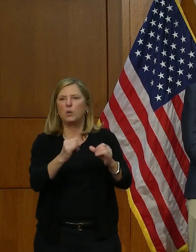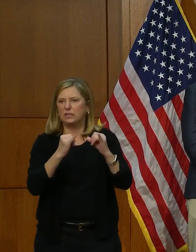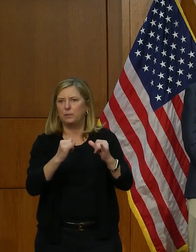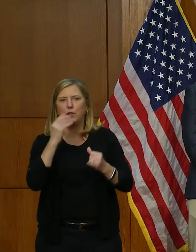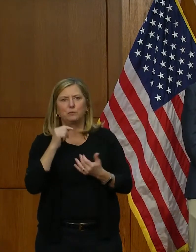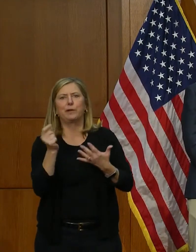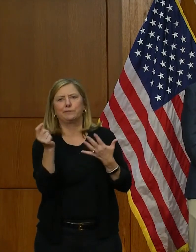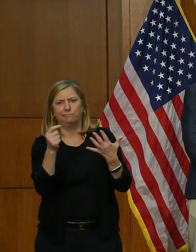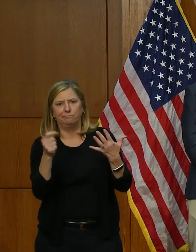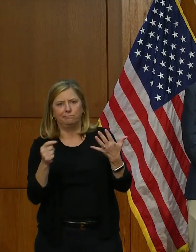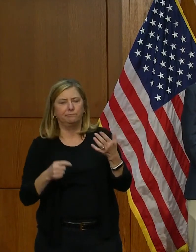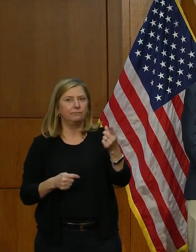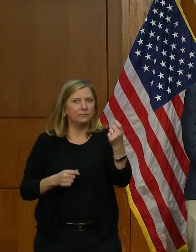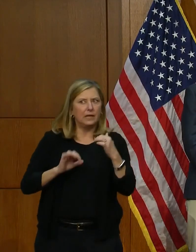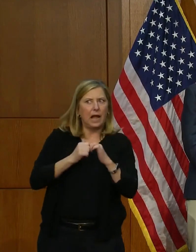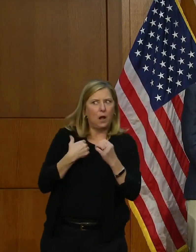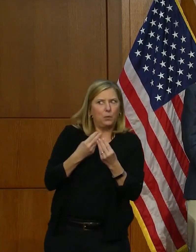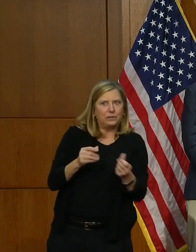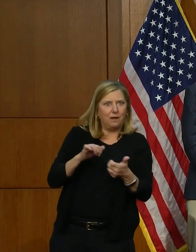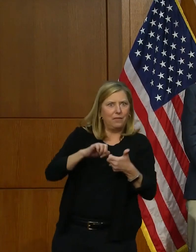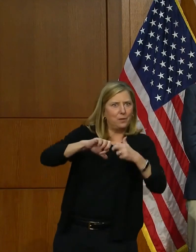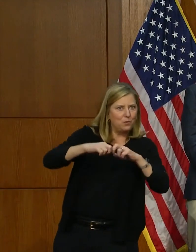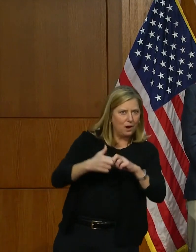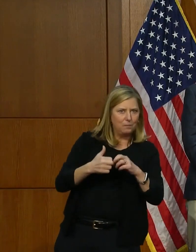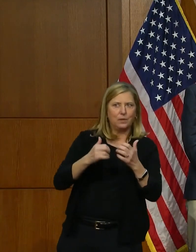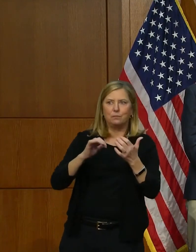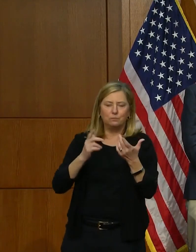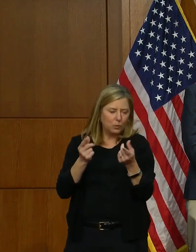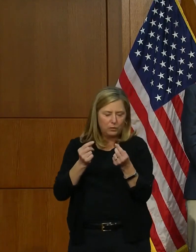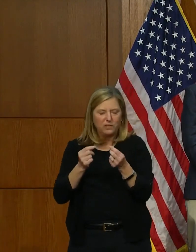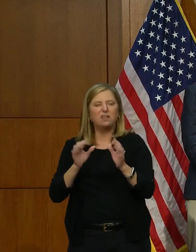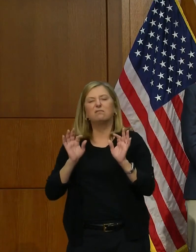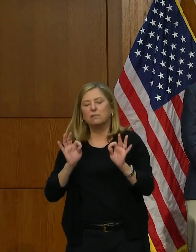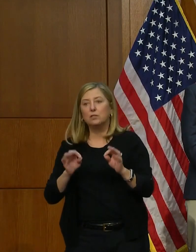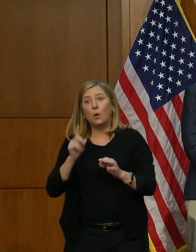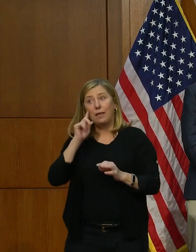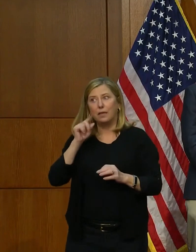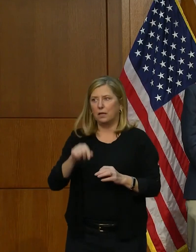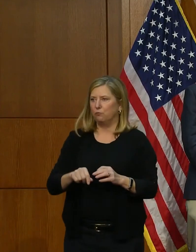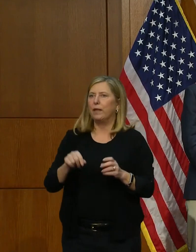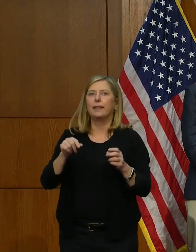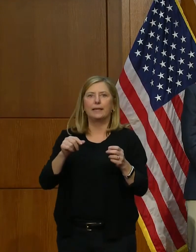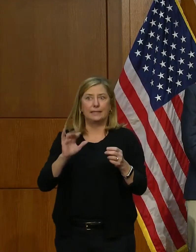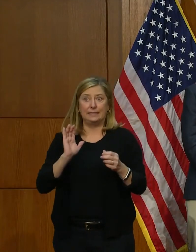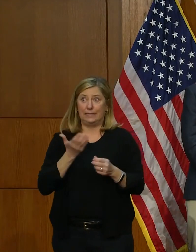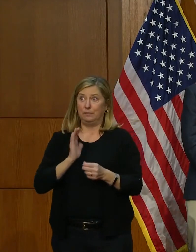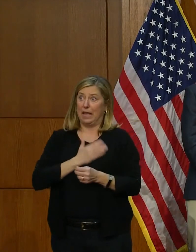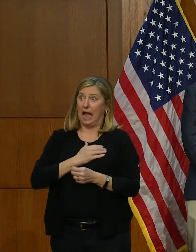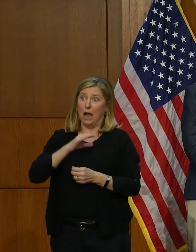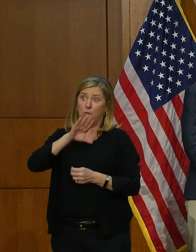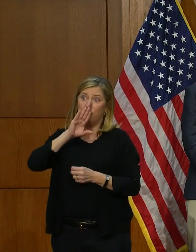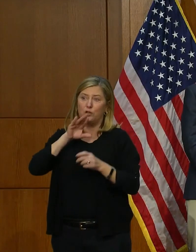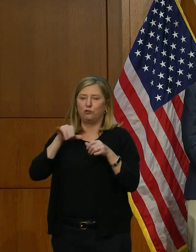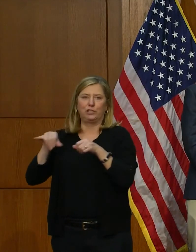THEIR SIMILAR EXPERIENCE WITH PREP MOD AND ASKING US ABOUT. BOTH ARE PRE REGISTRATION SOLUTIONS AND THE WORK AROUNDS